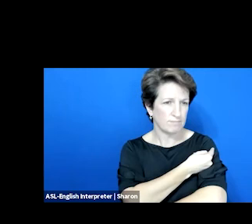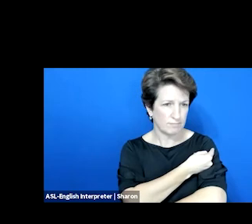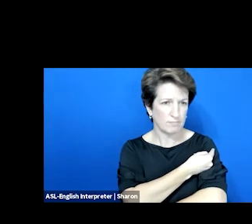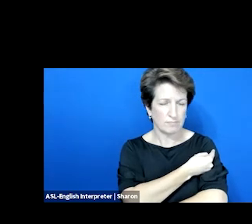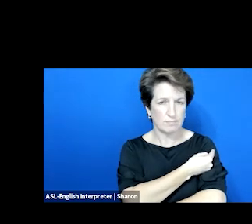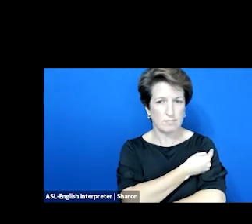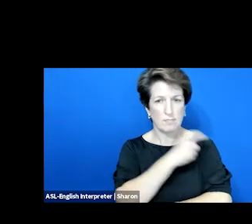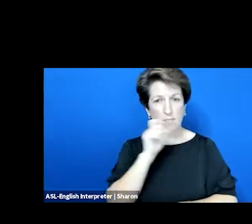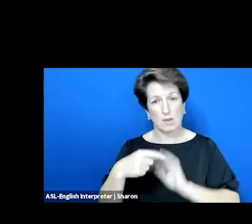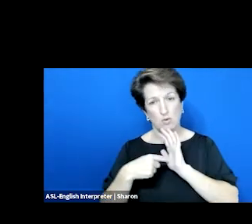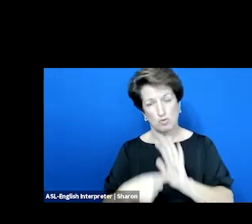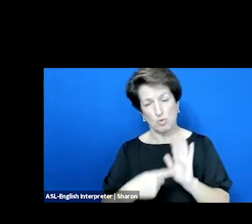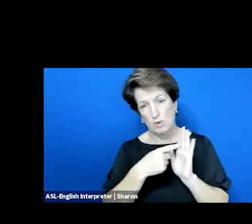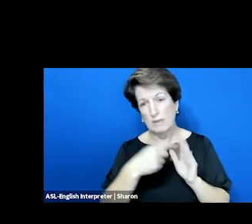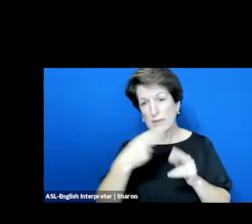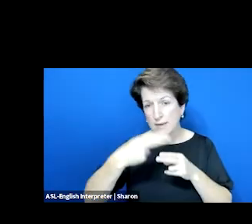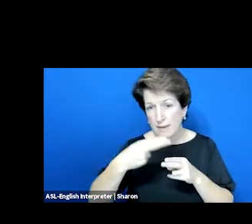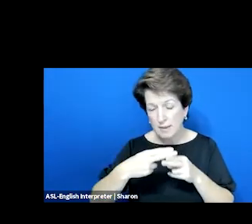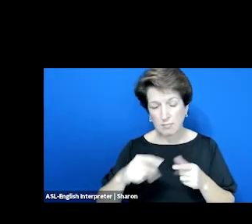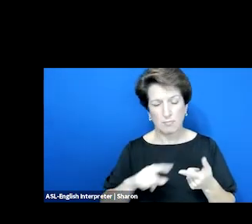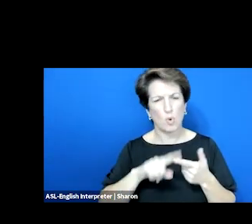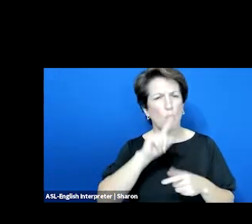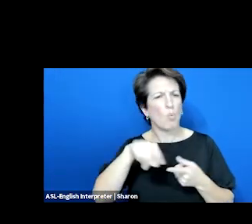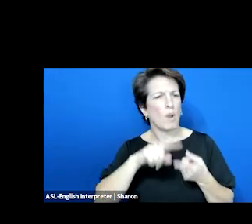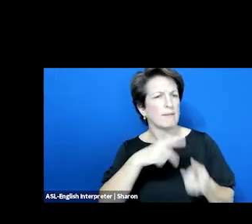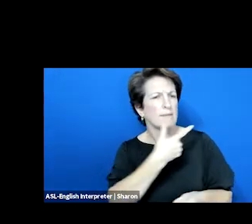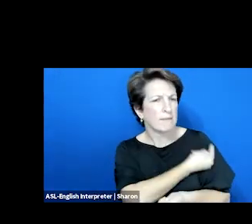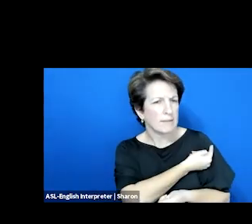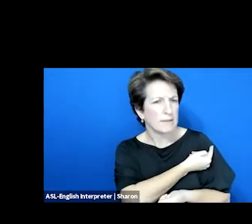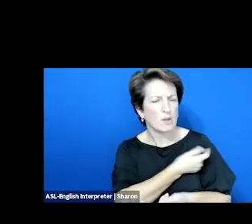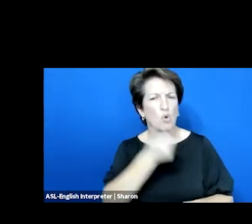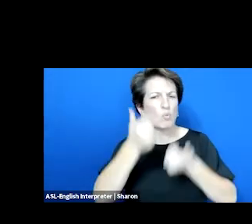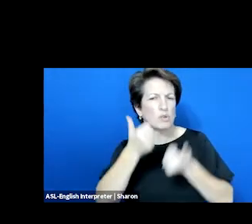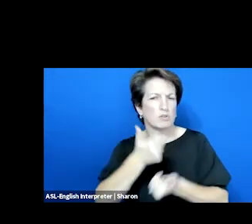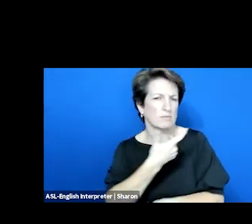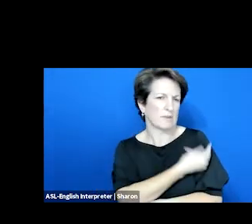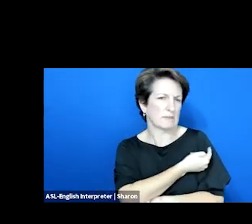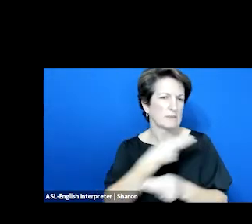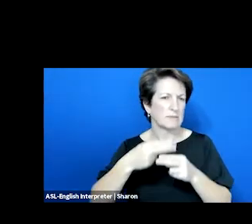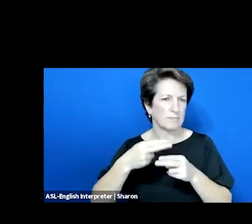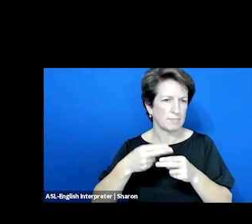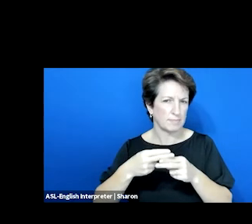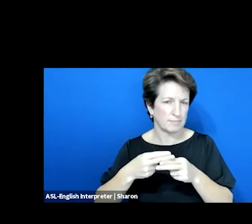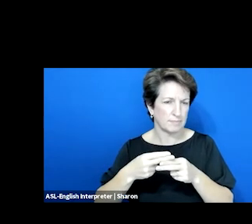a I will skip that part. It will be in your resources.